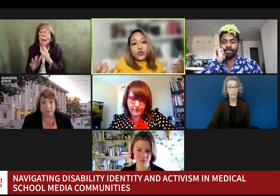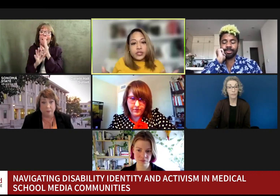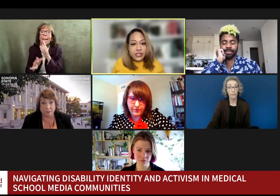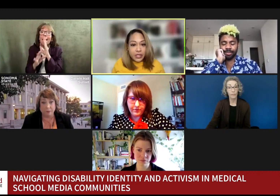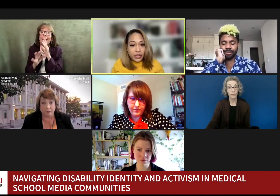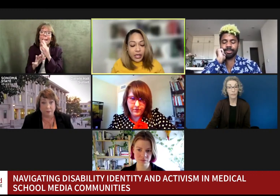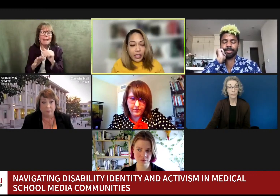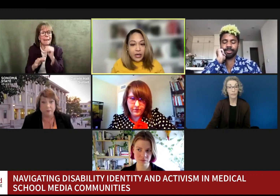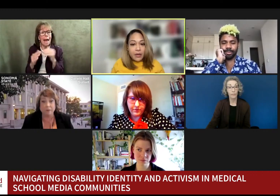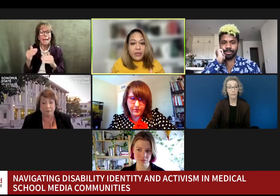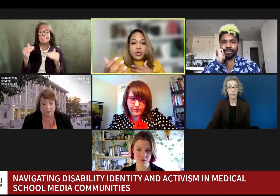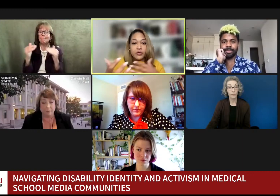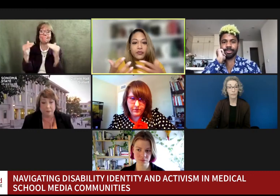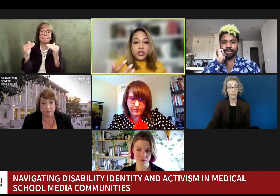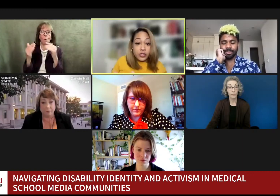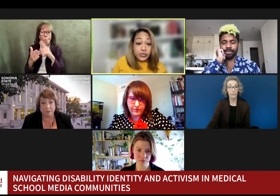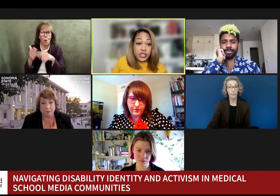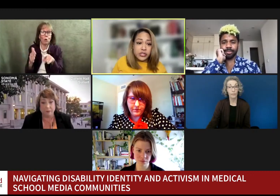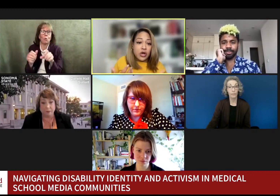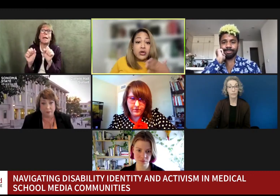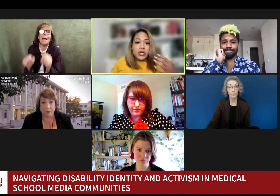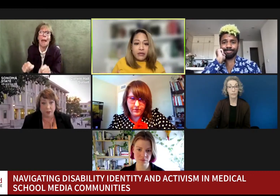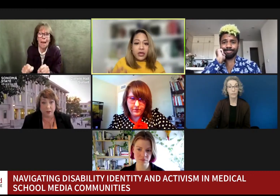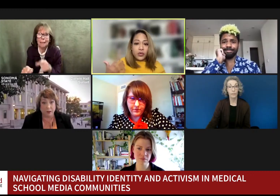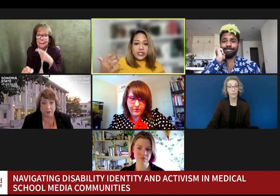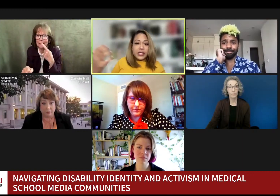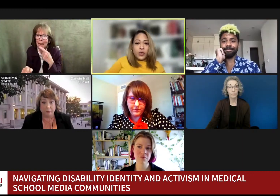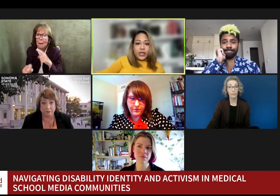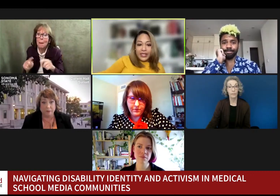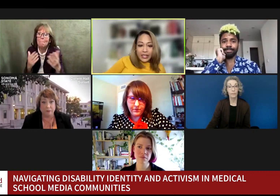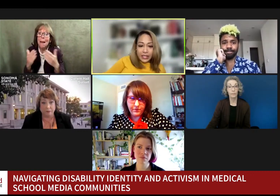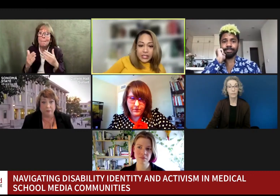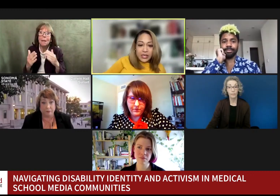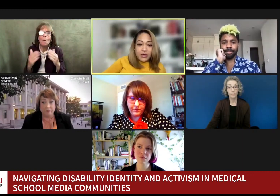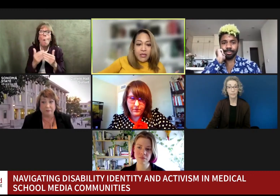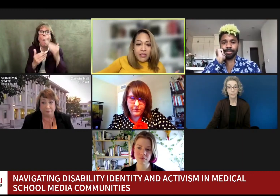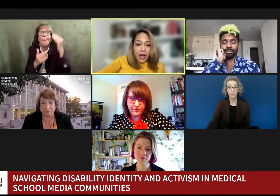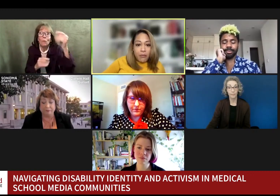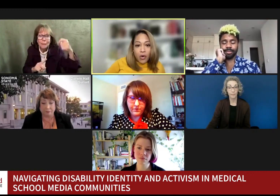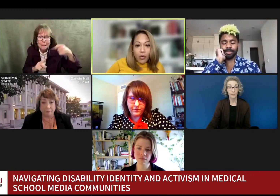Maybe your facial expressions aren't giving what someone needs in that moment,